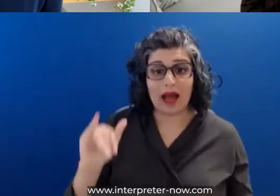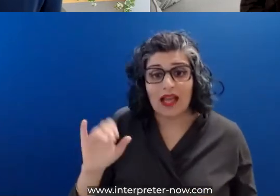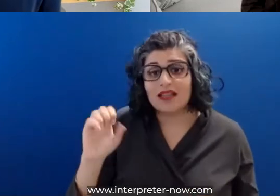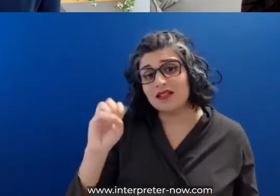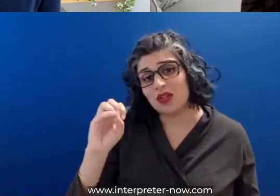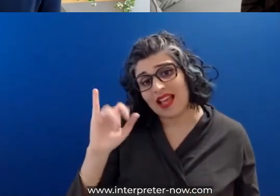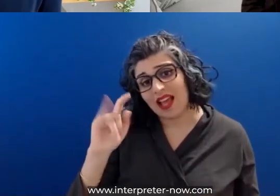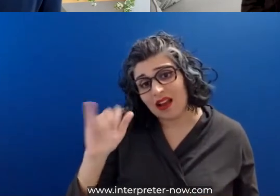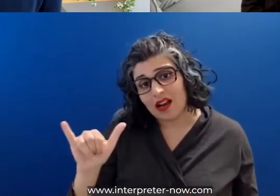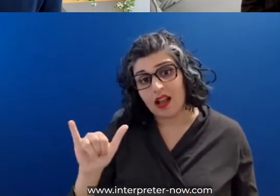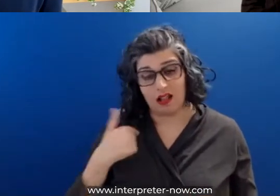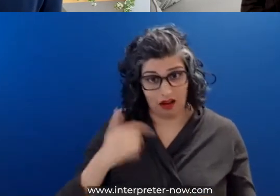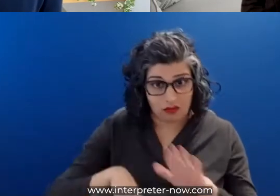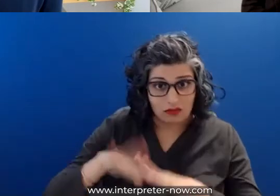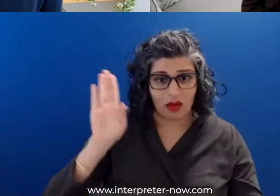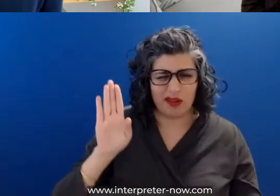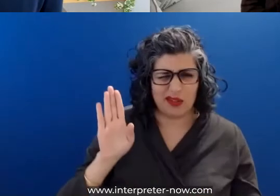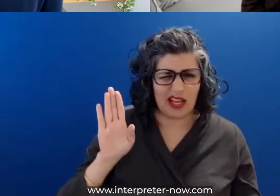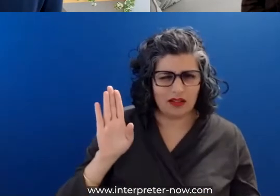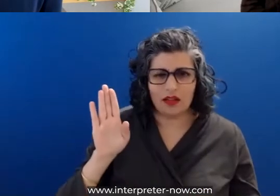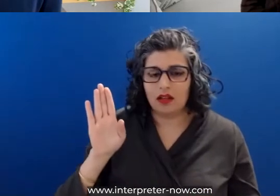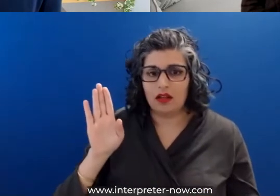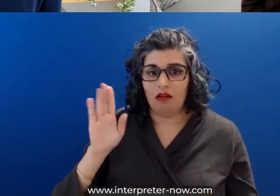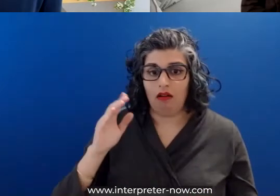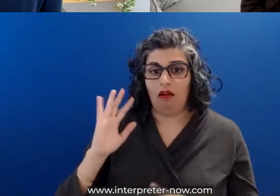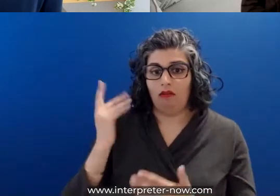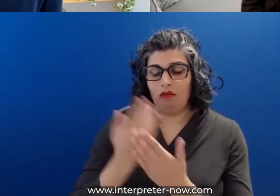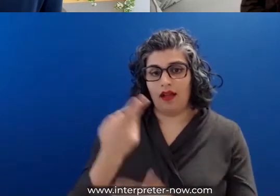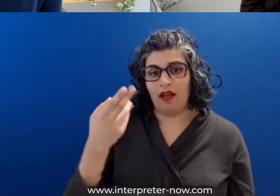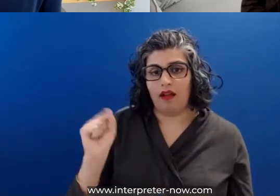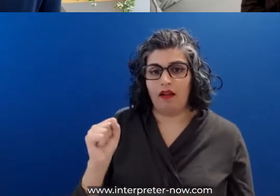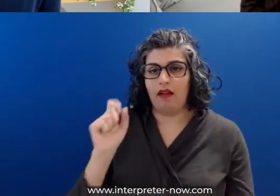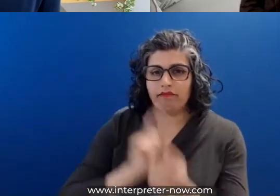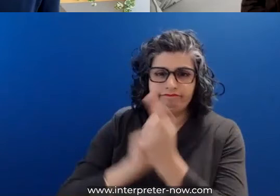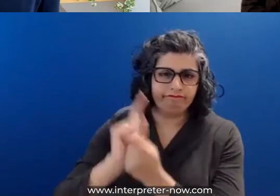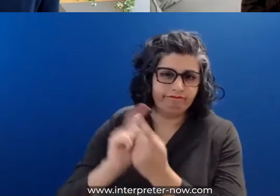As I grew older, and I ended up in high school meeting young activists and older adults who'd